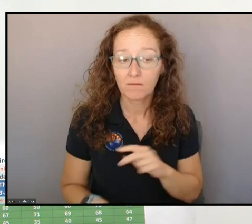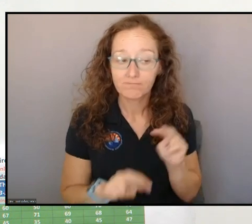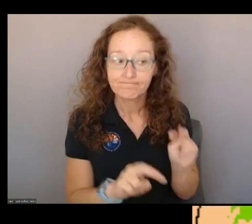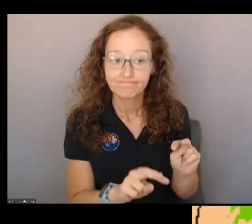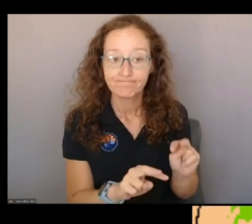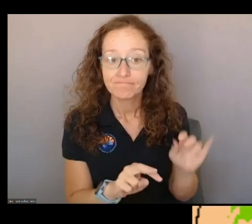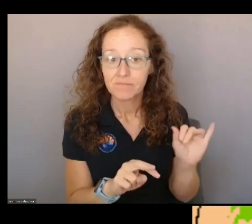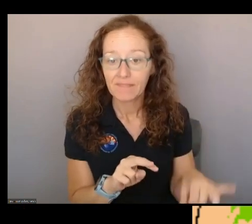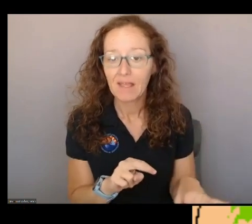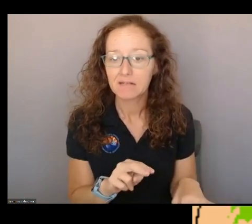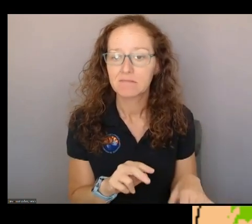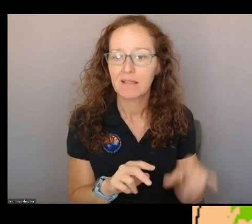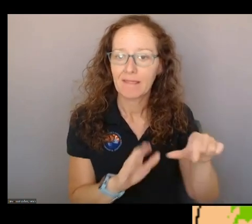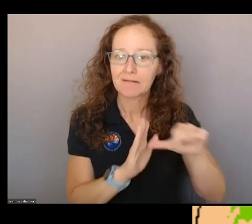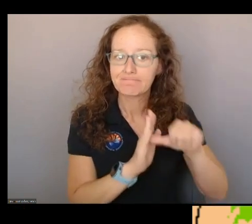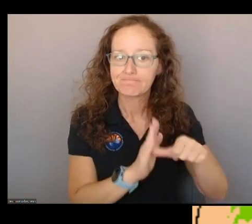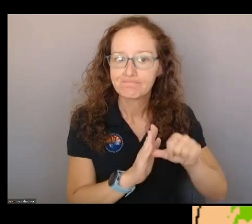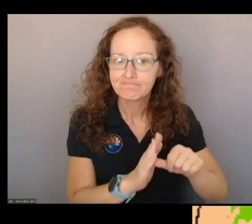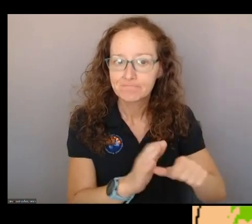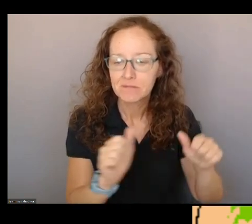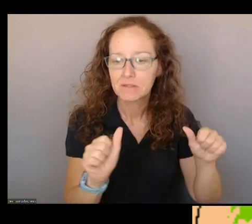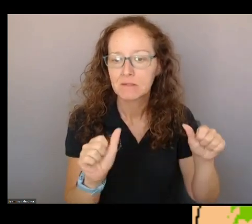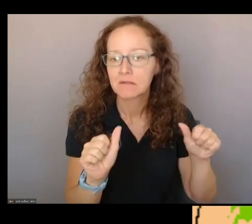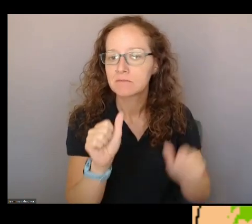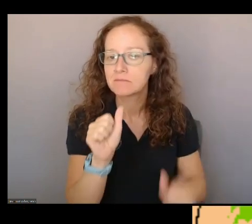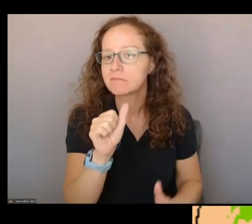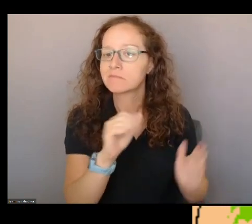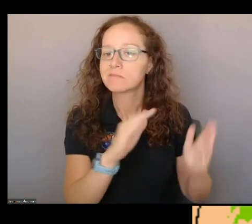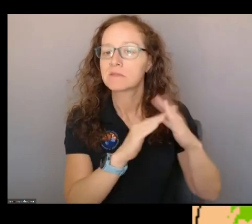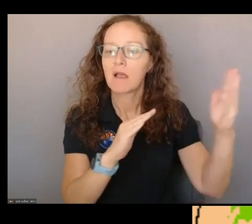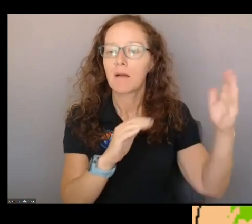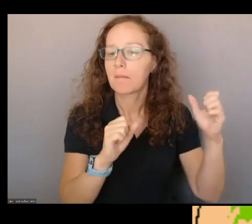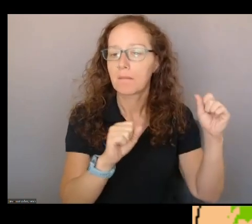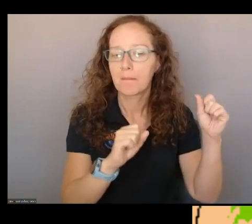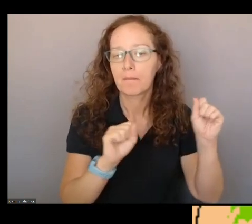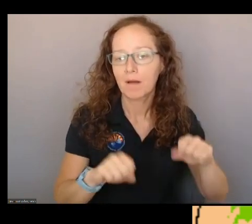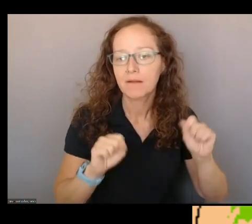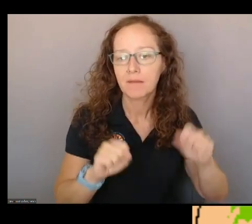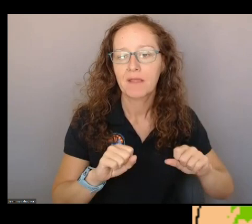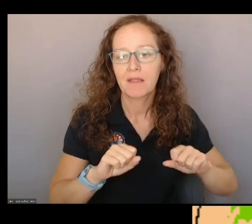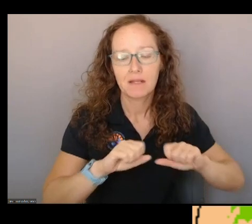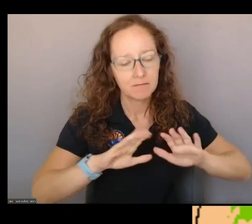highlighted for the strongest potential of widespread thunderstorms, and definitely very heavy rainfall. So,